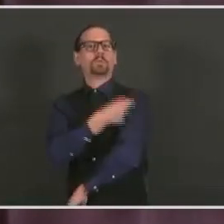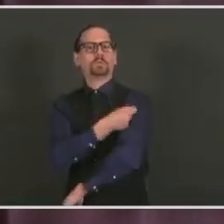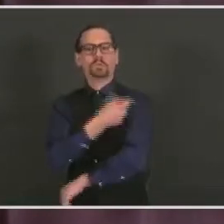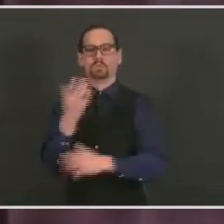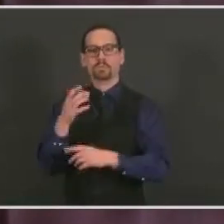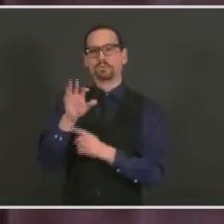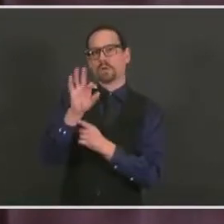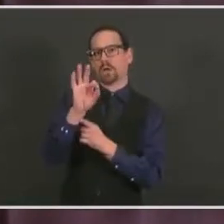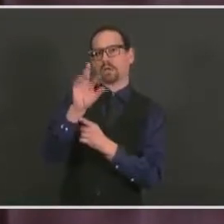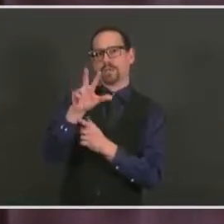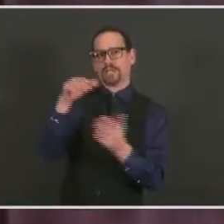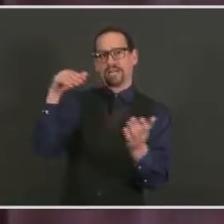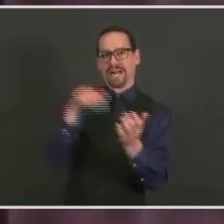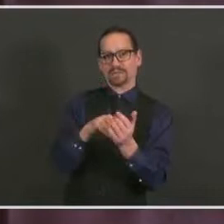ADMINISTERED IN RHODE ISLAND.